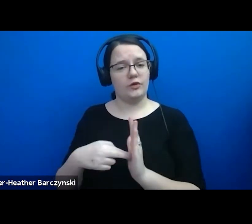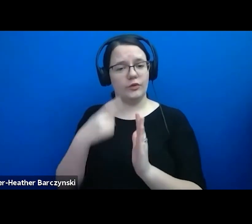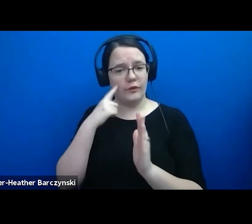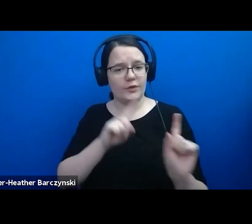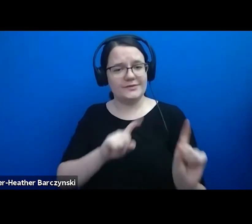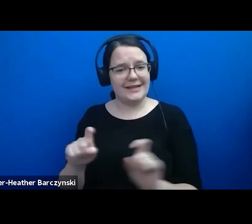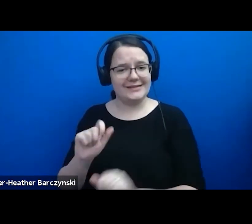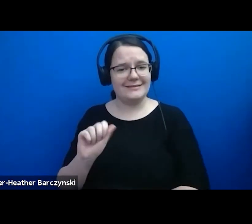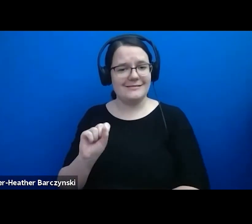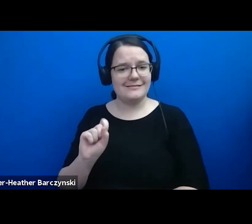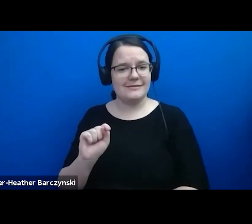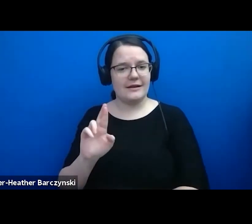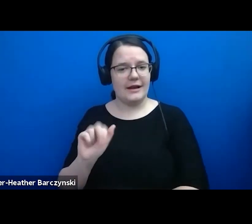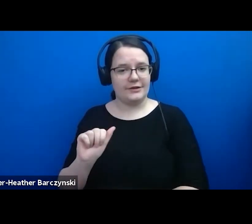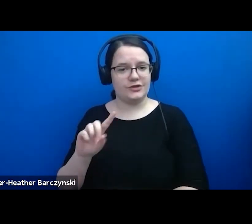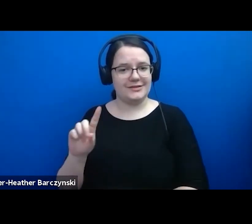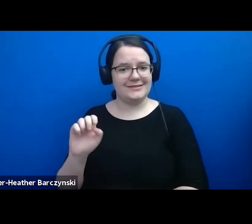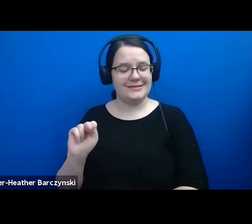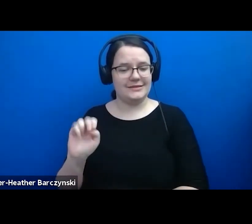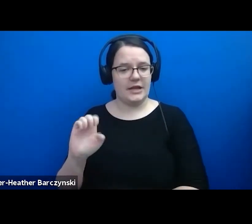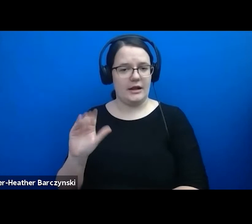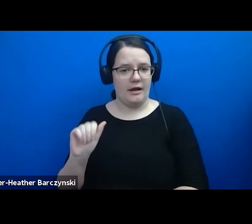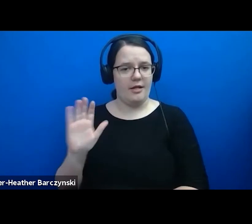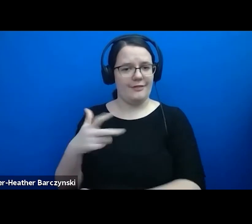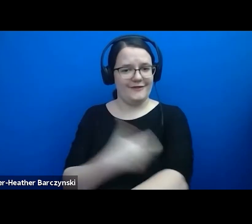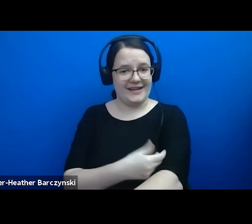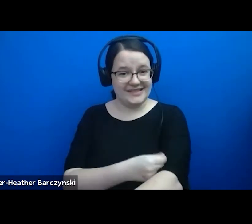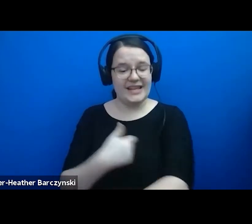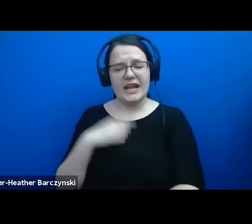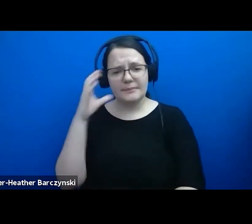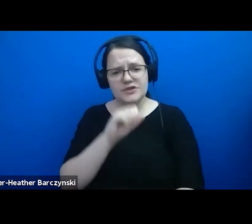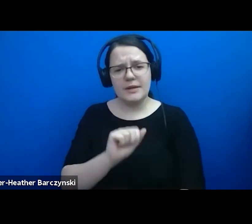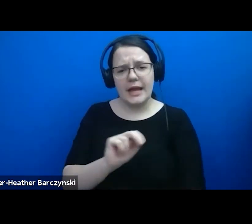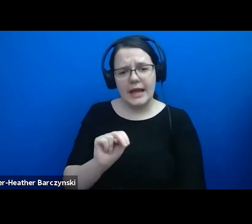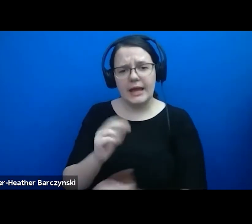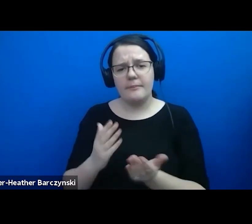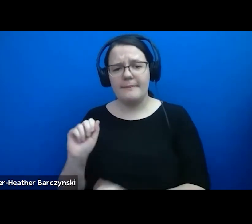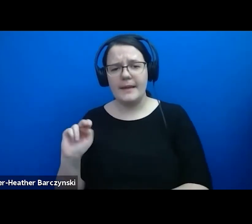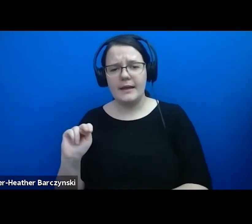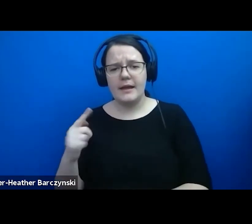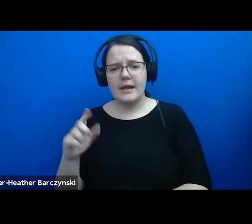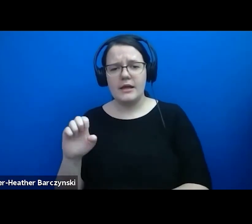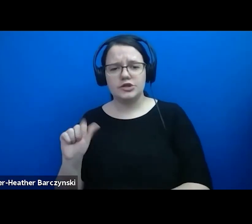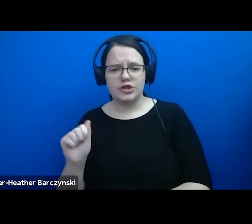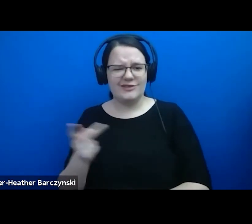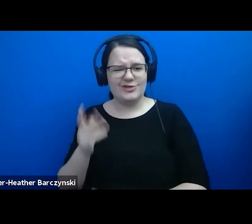um and uh i imagine that uh ann or angela may speak a little to that um also uh important